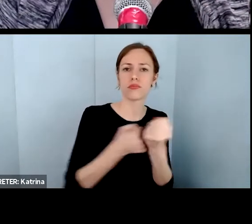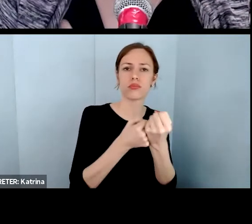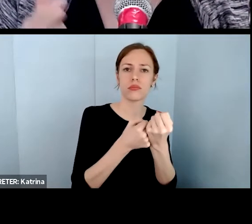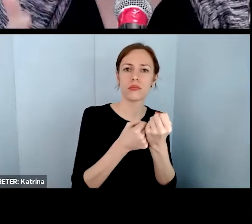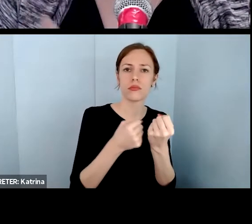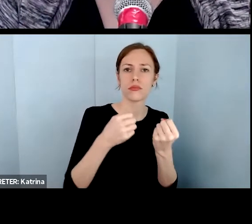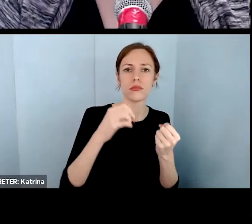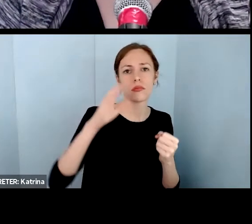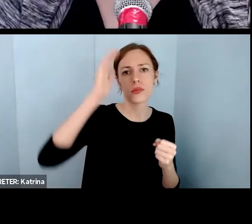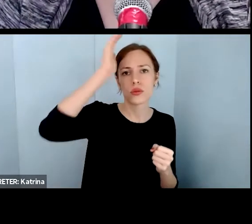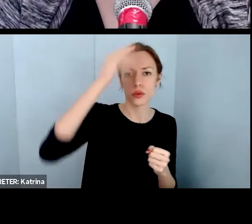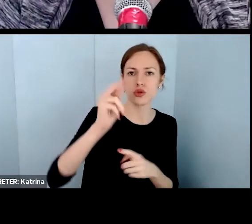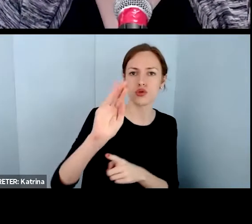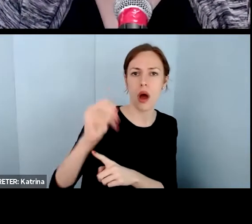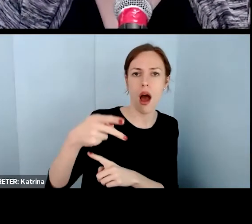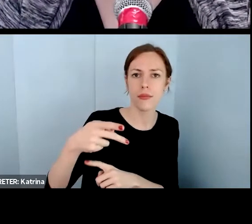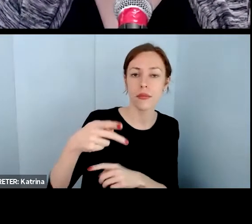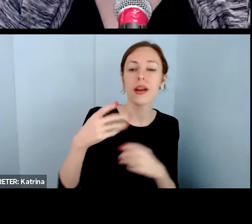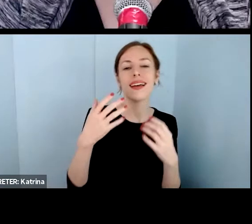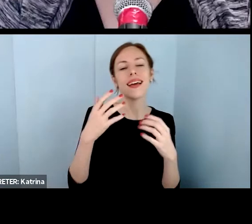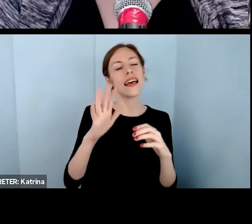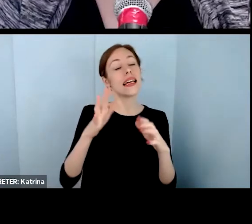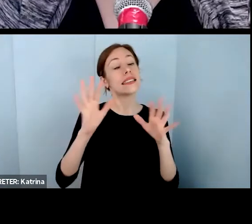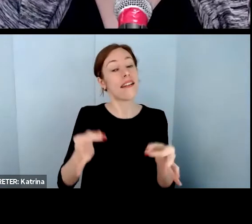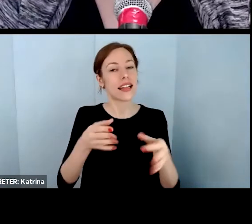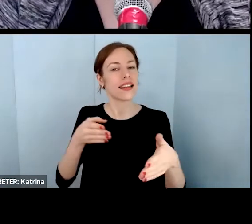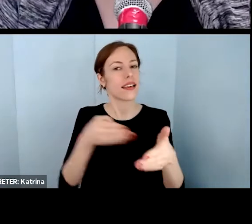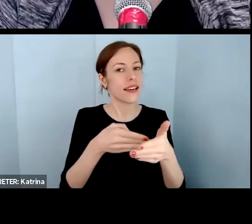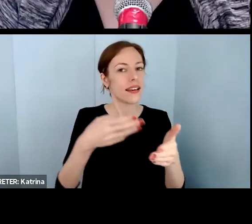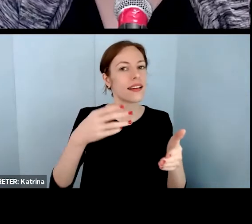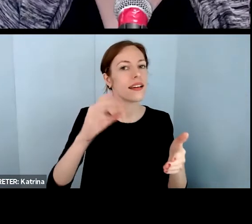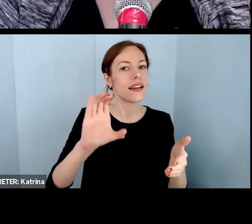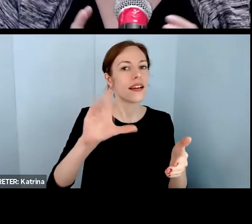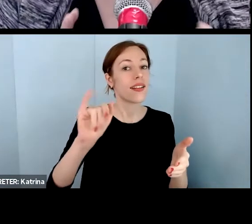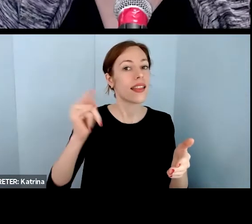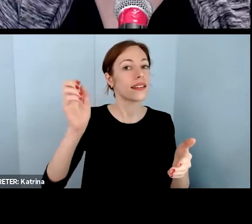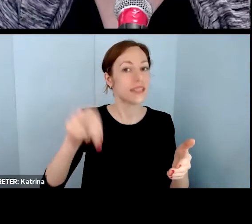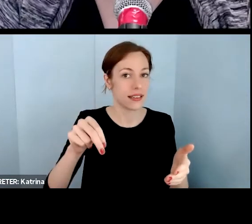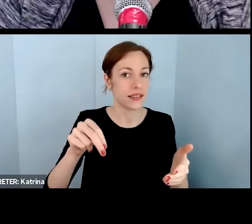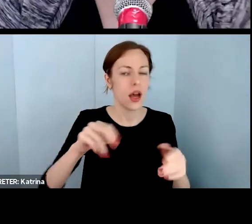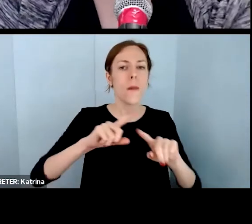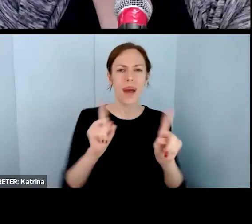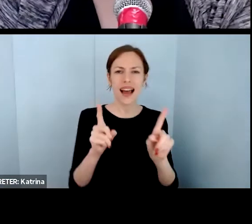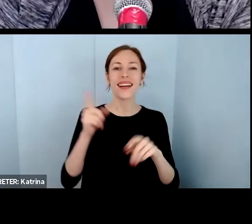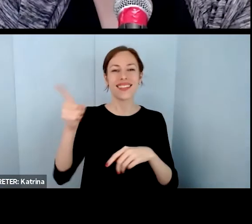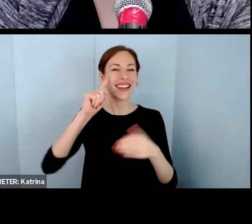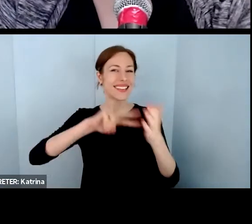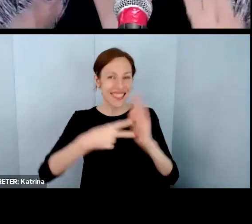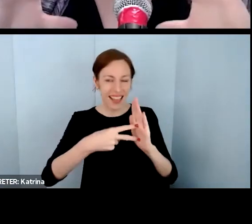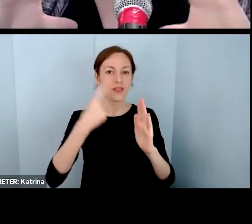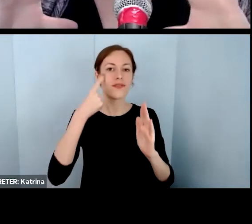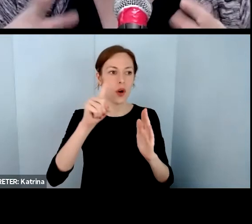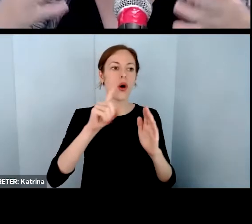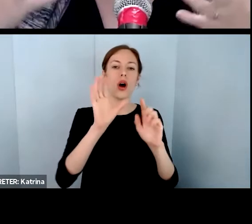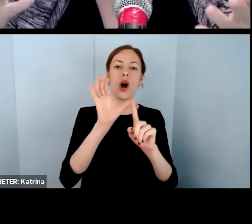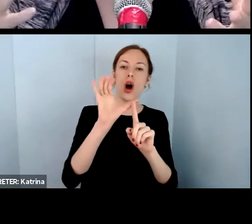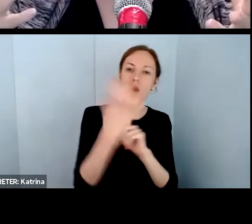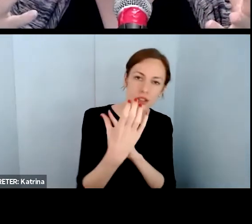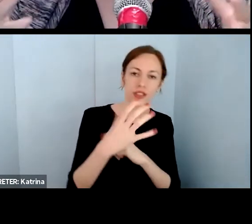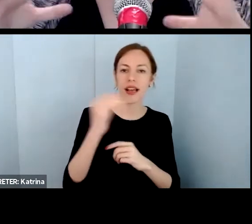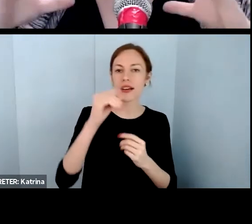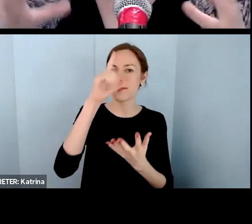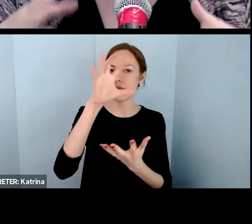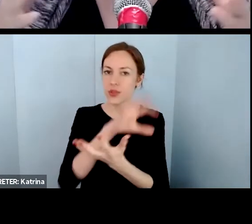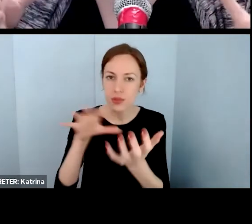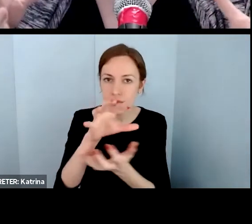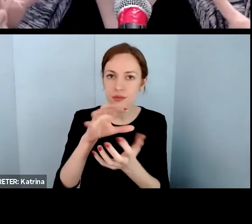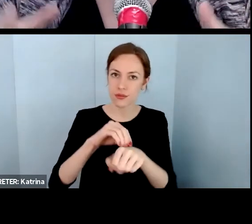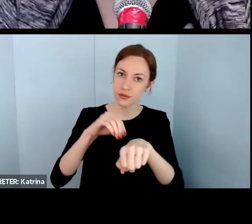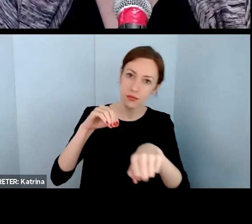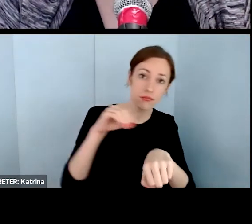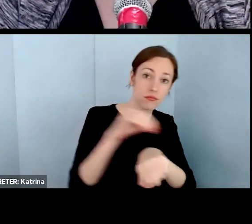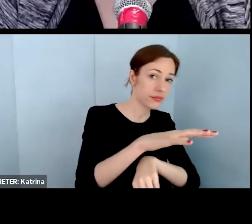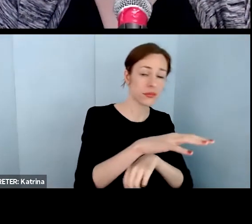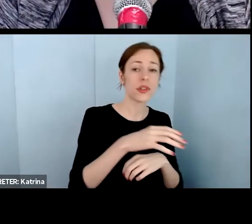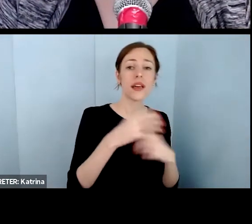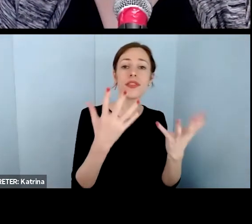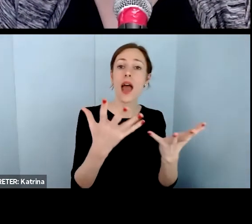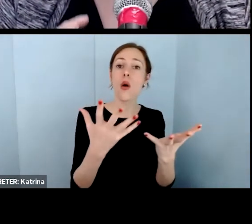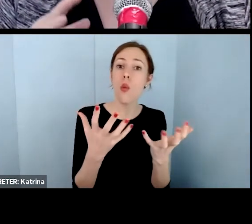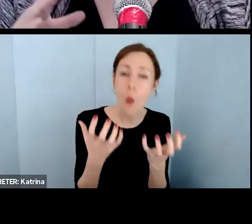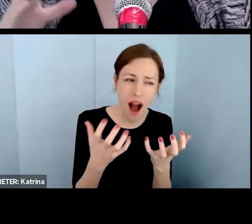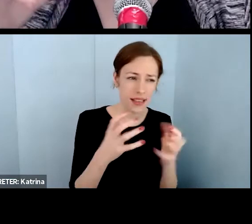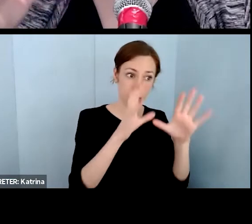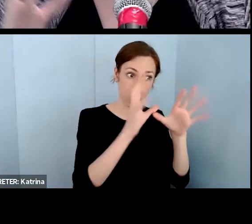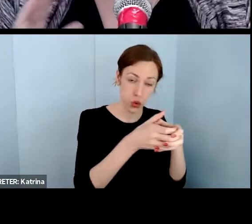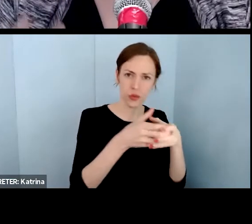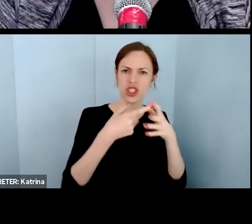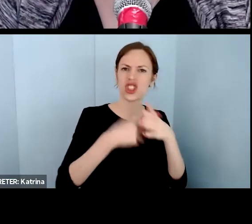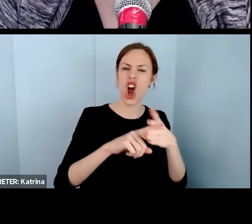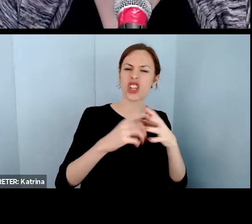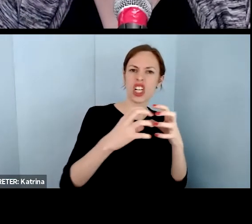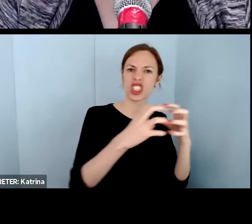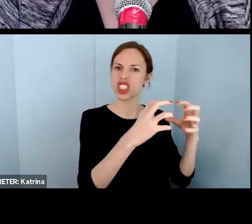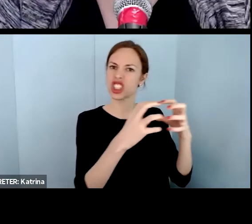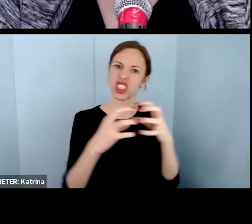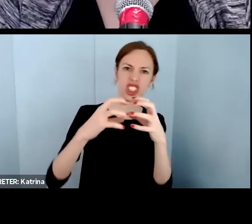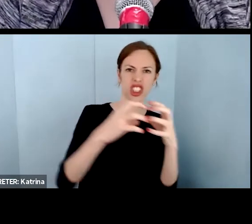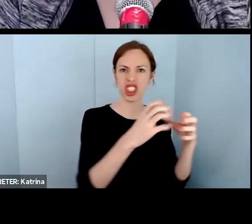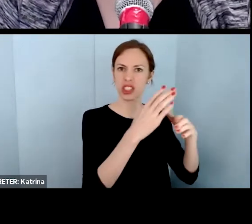they saw it was more cultural. It was about culture and about confusion and about creating anxiety about splitting coalitions about making any kind of nuance and impossible discussion to have.